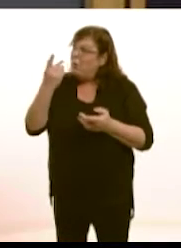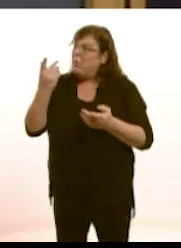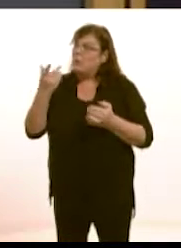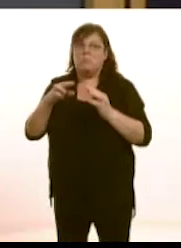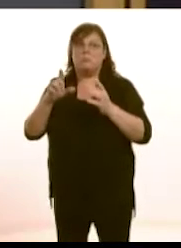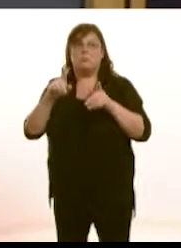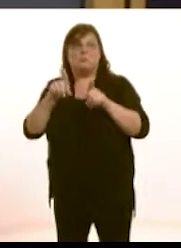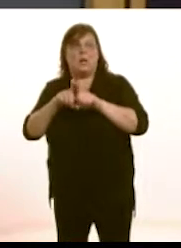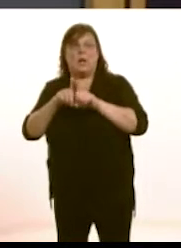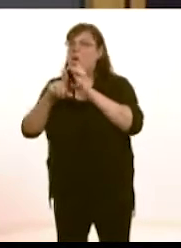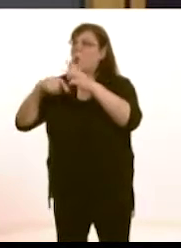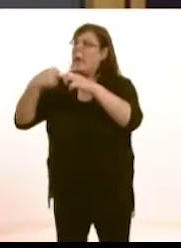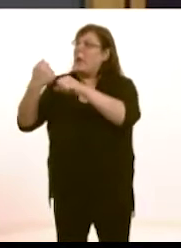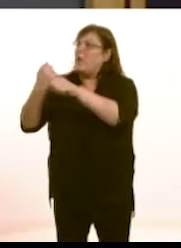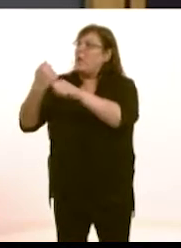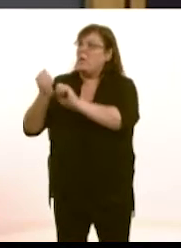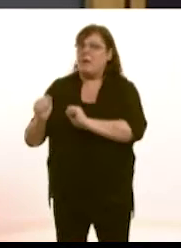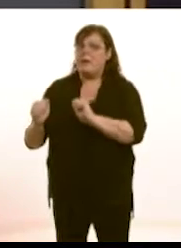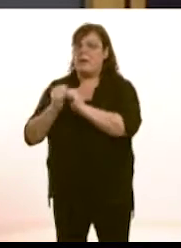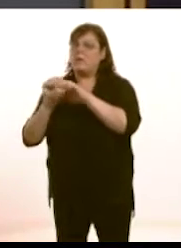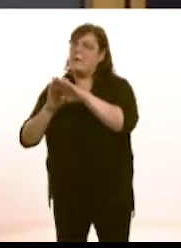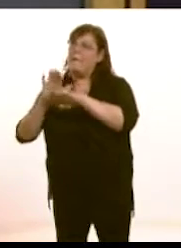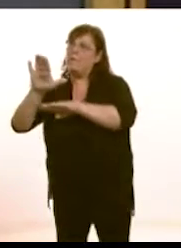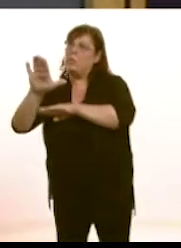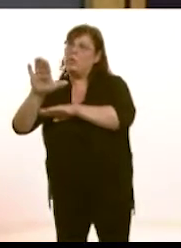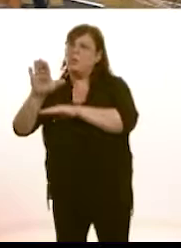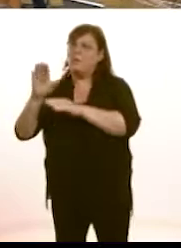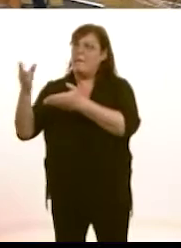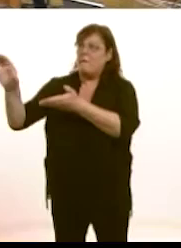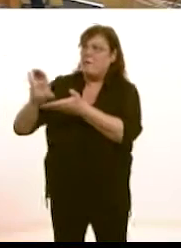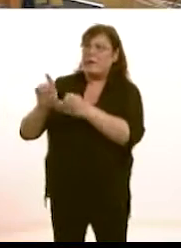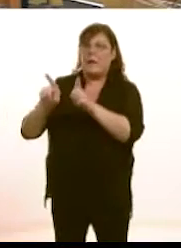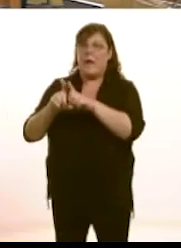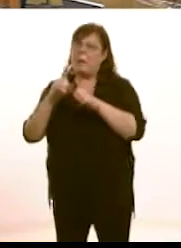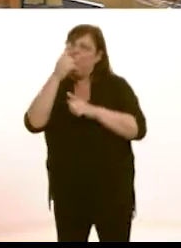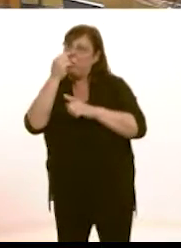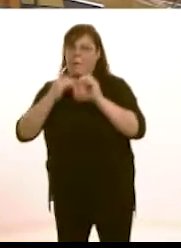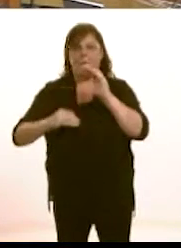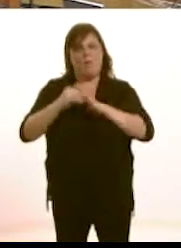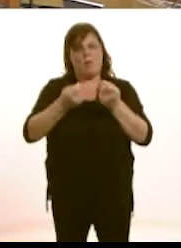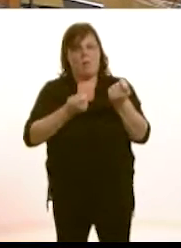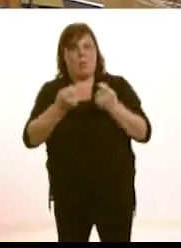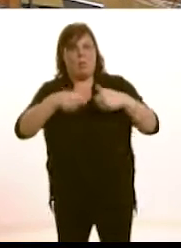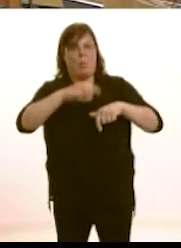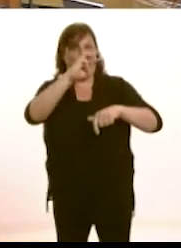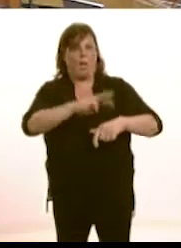UK Government guarantees of future funding and policy autonomy for Wales? Carwyn Jones: I think itís possible to do so until 2020.